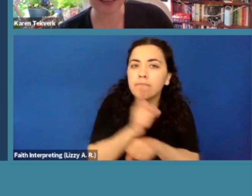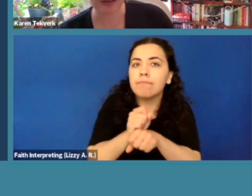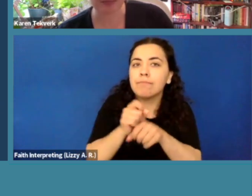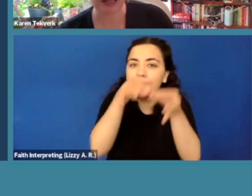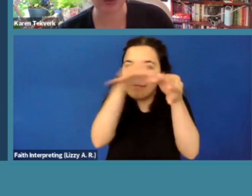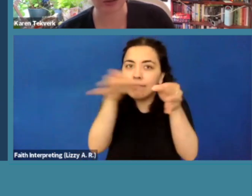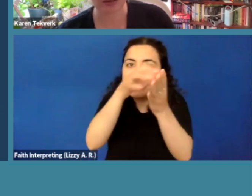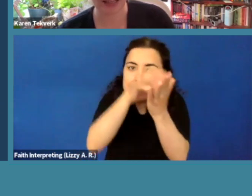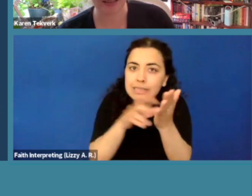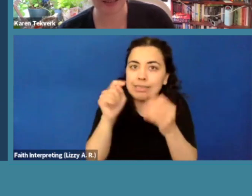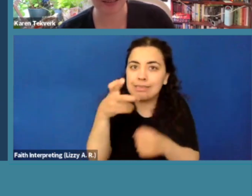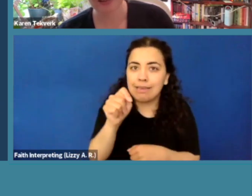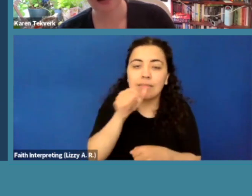instead of pictures of text.